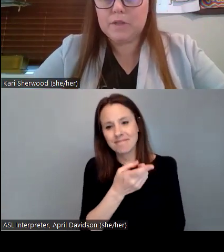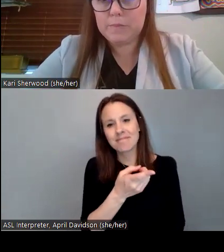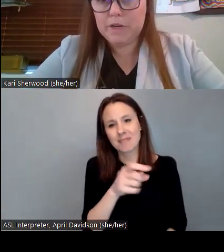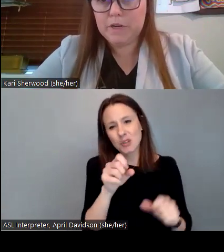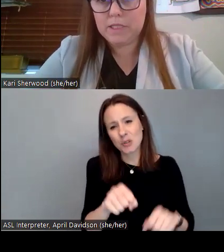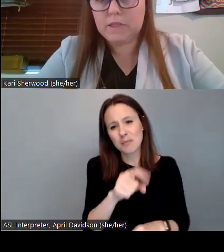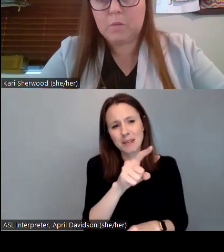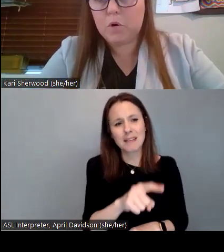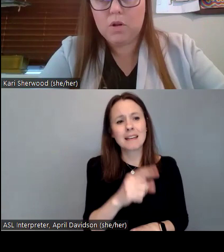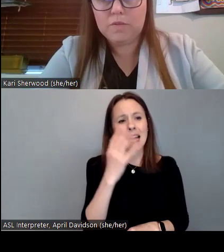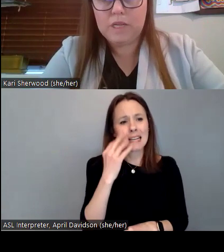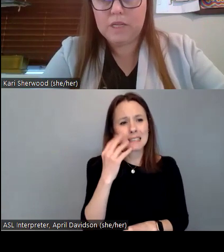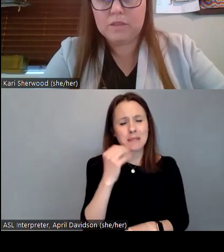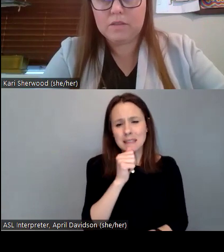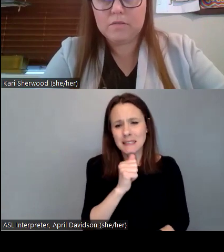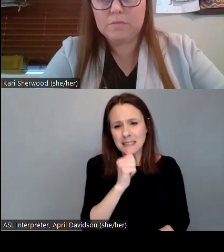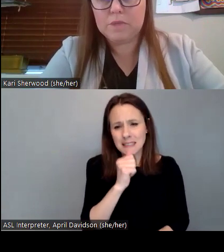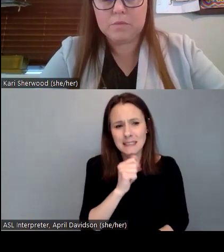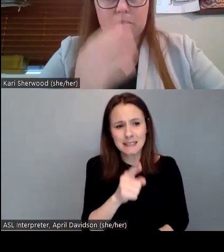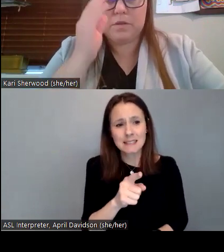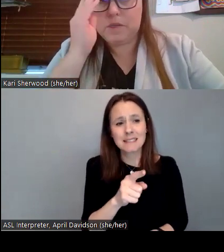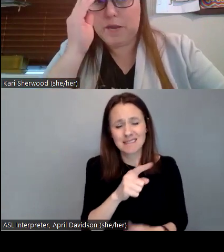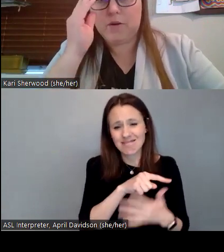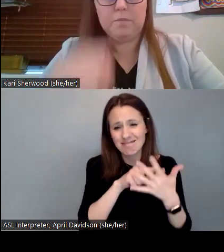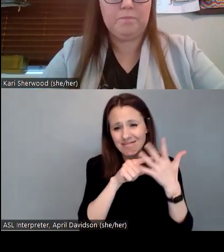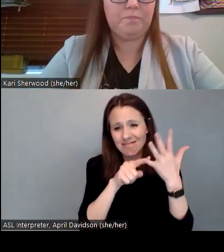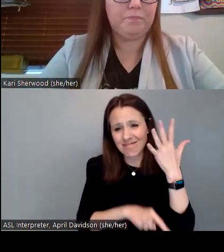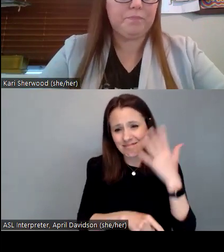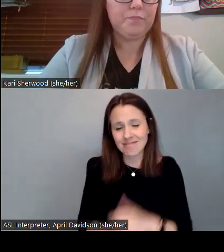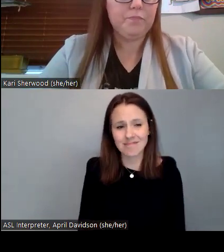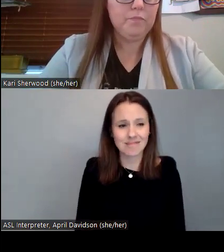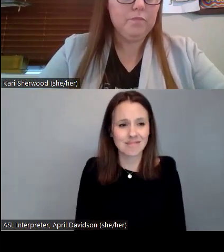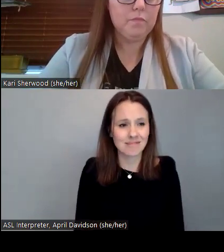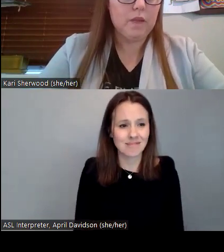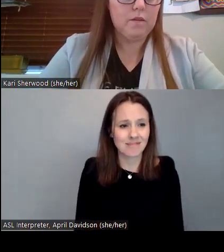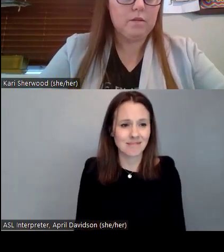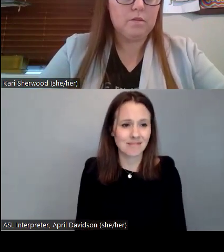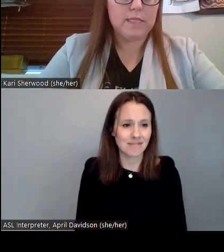they're experiencing some of all of these symptoms in the background.